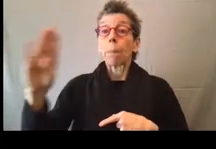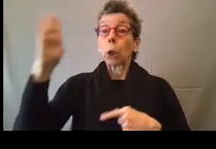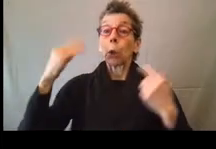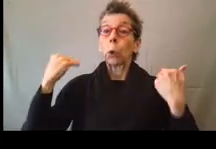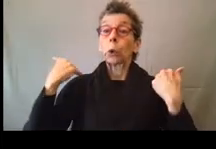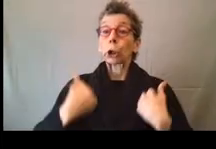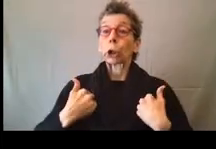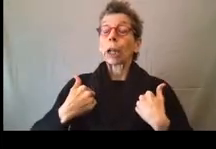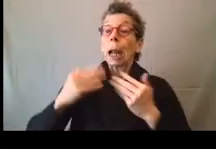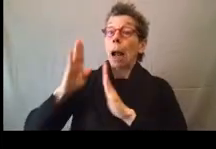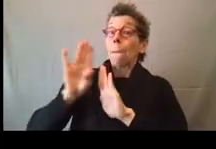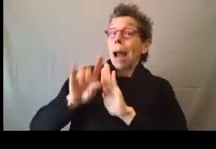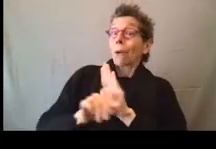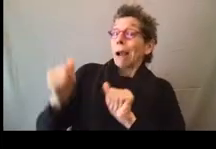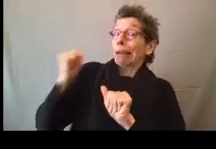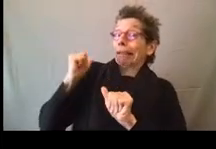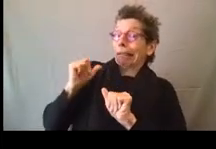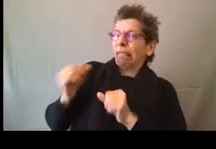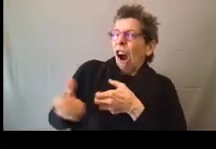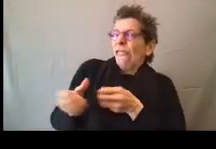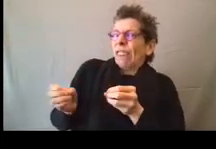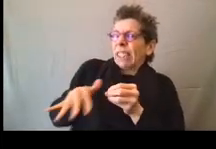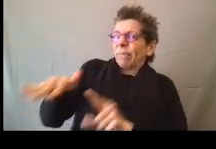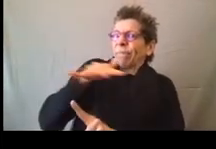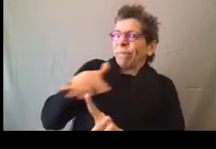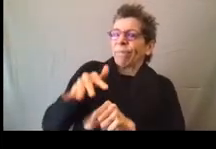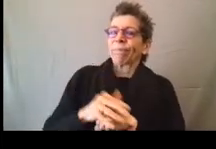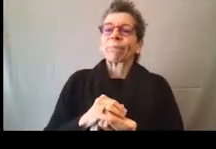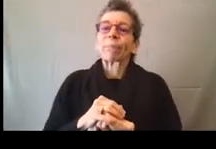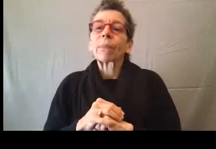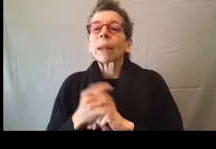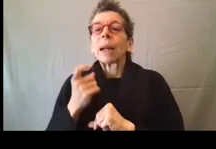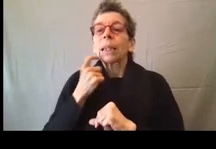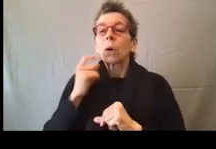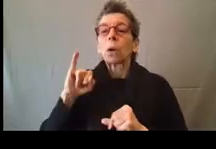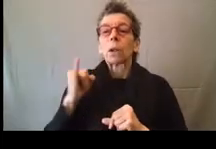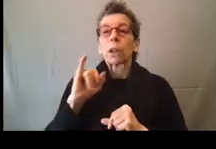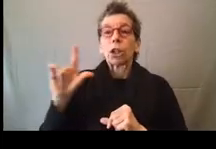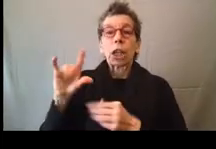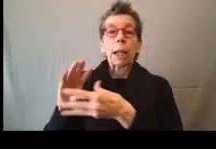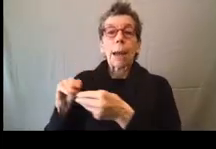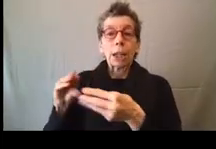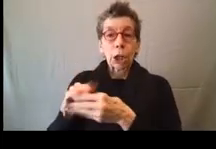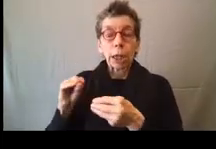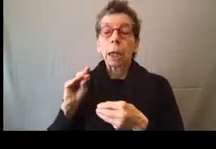So, as Jill mentioned, part of this research included implicit bias training which incorporated